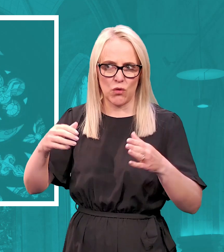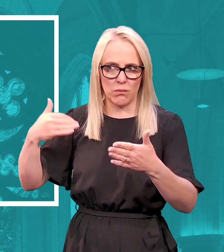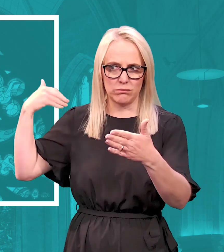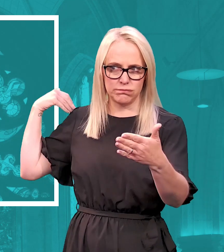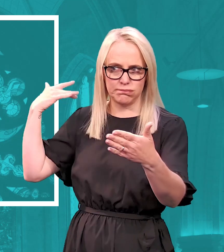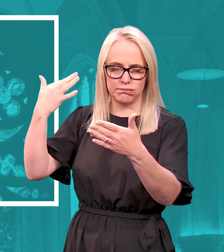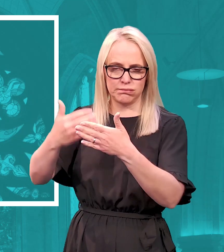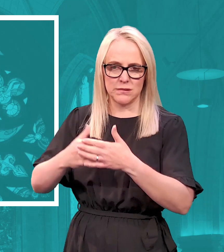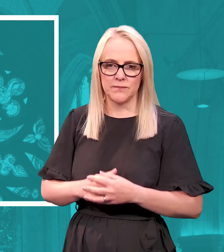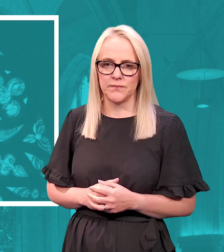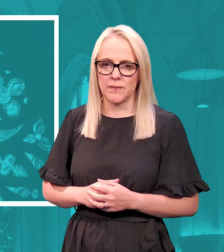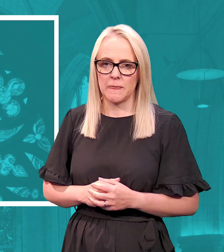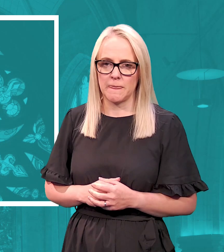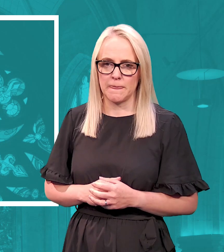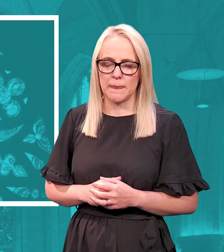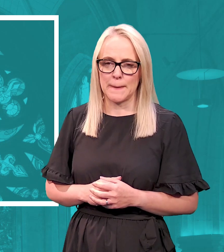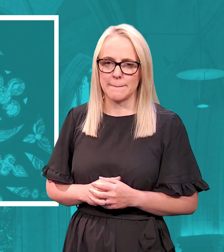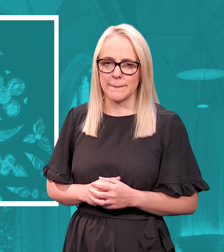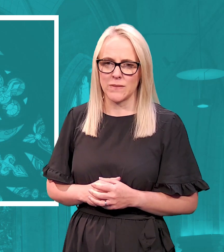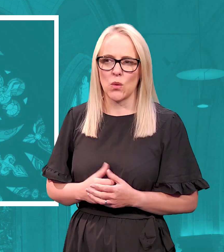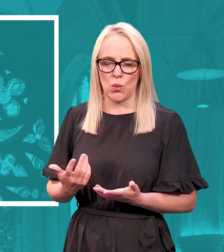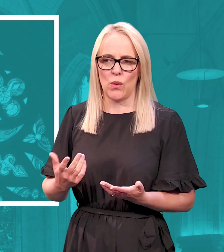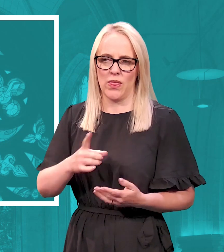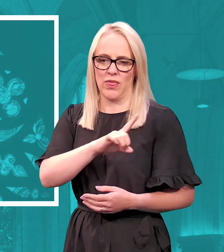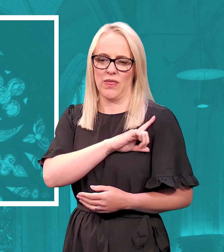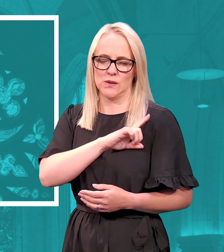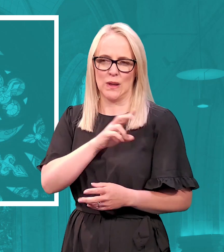And this certainly accounts for some of the differences in nominations.